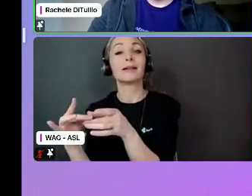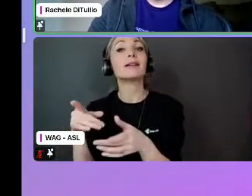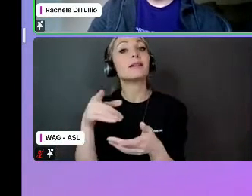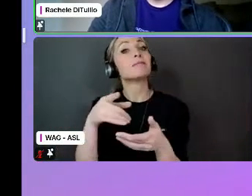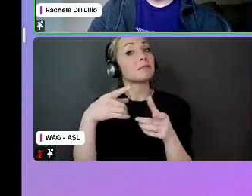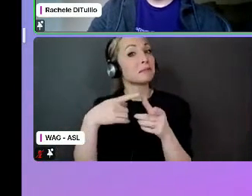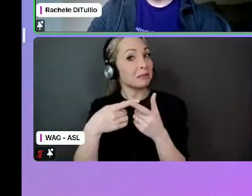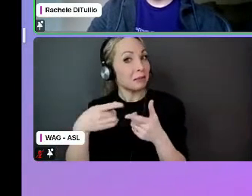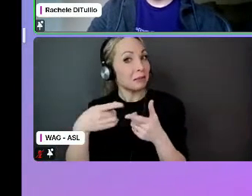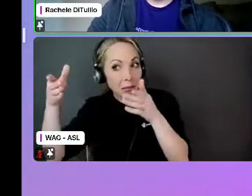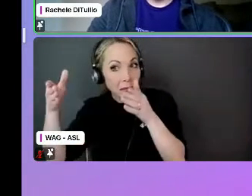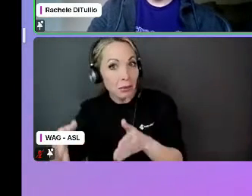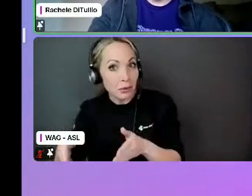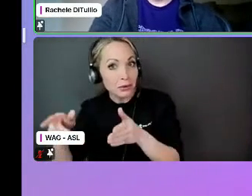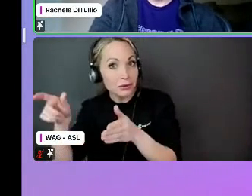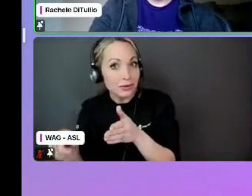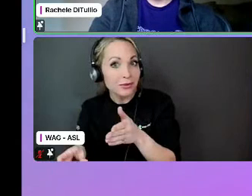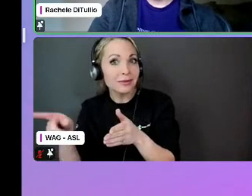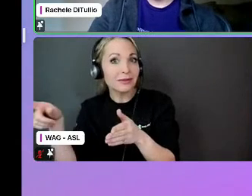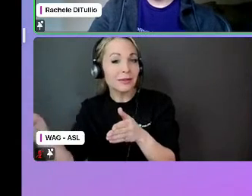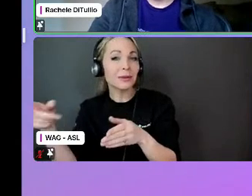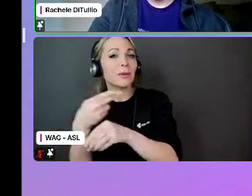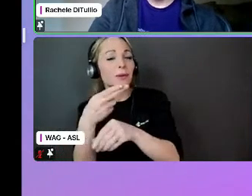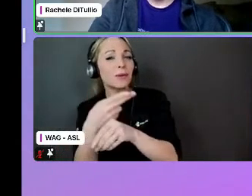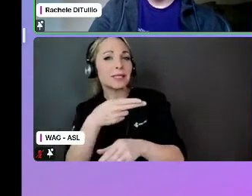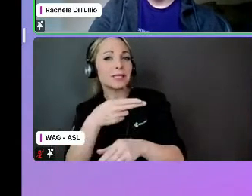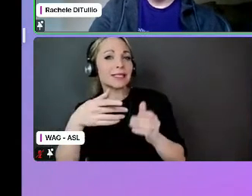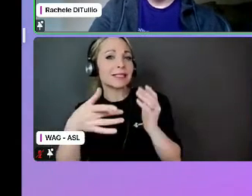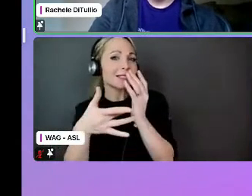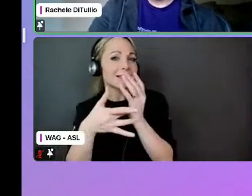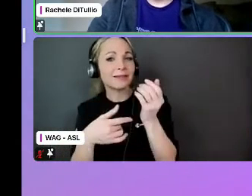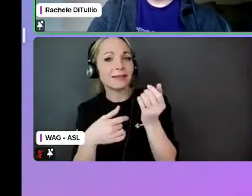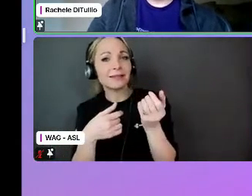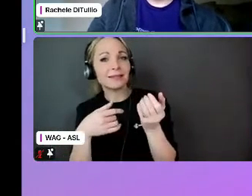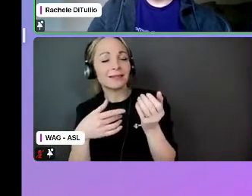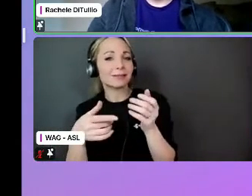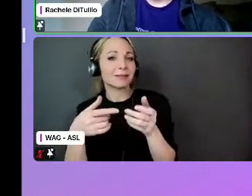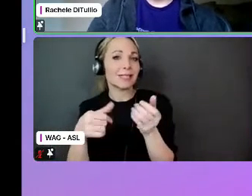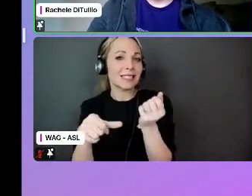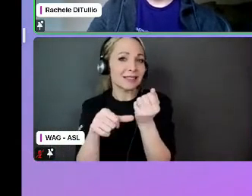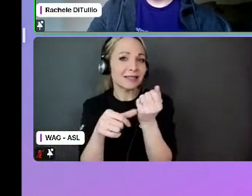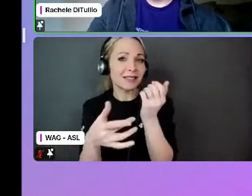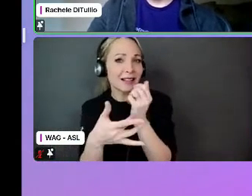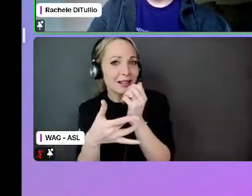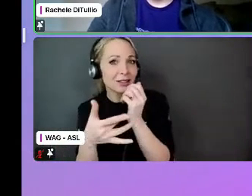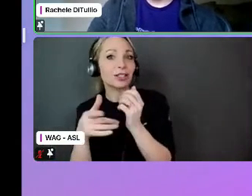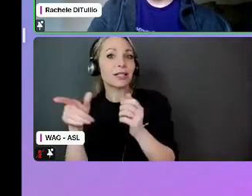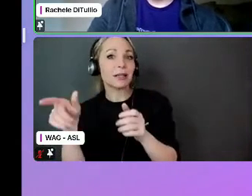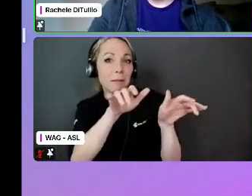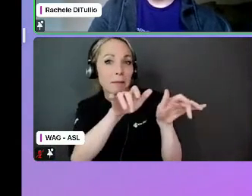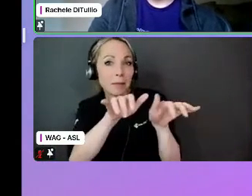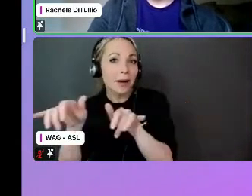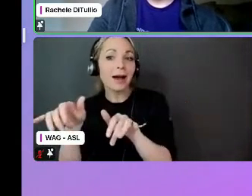our help text, so this allows them to be problematically